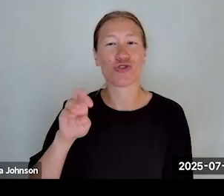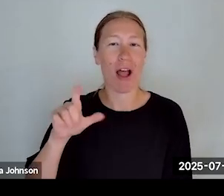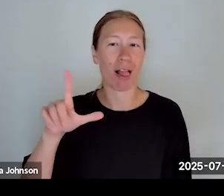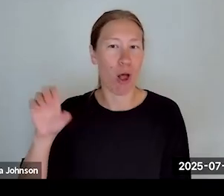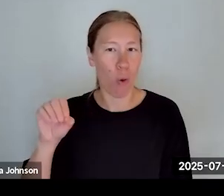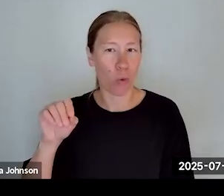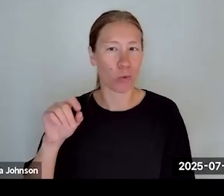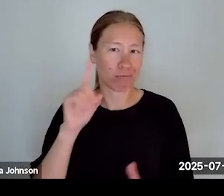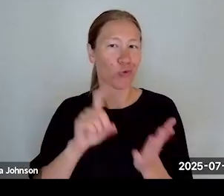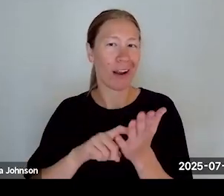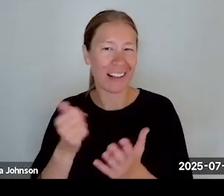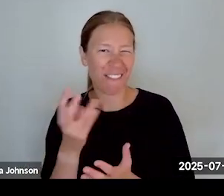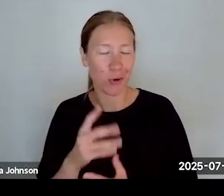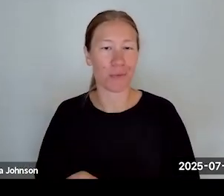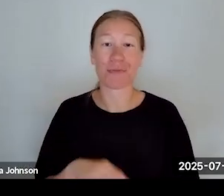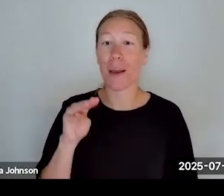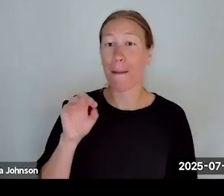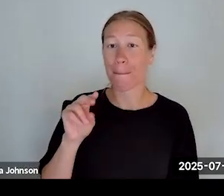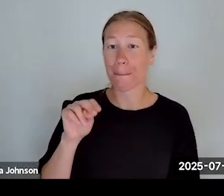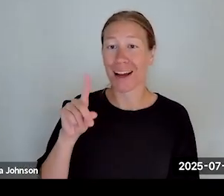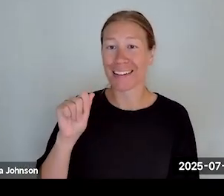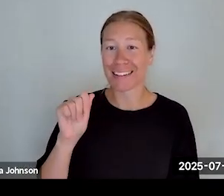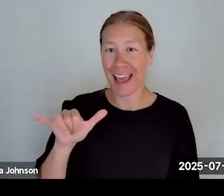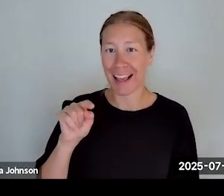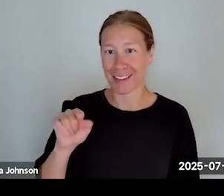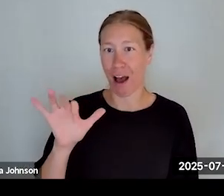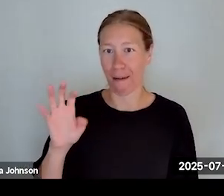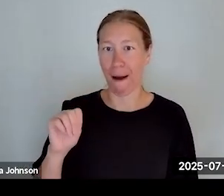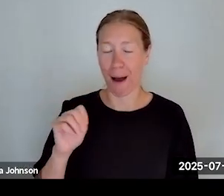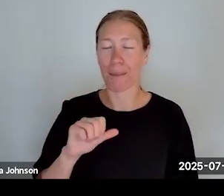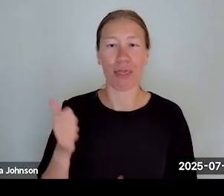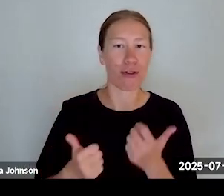Monday.com is another executive functioning product. It's a cloud-based work system